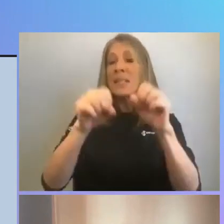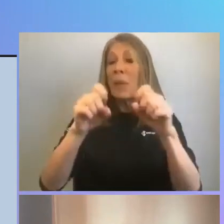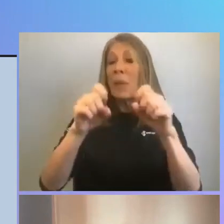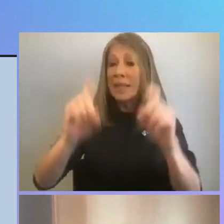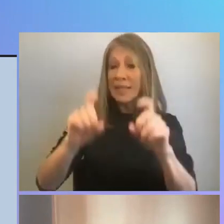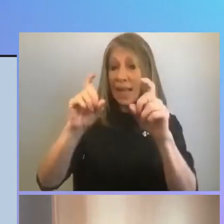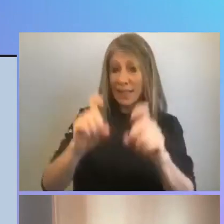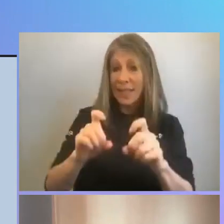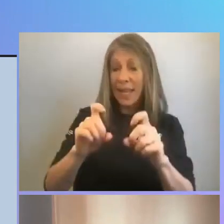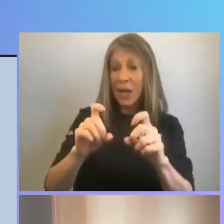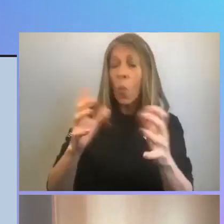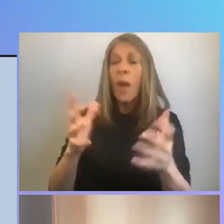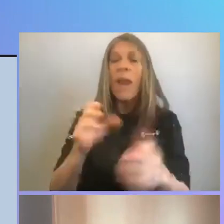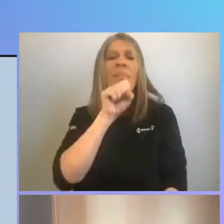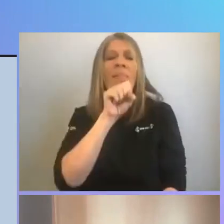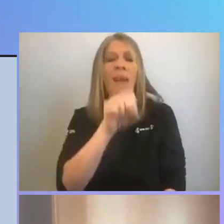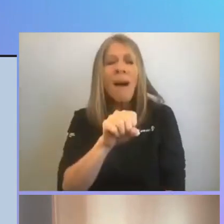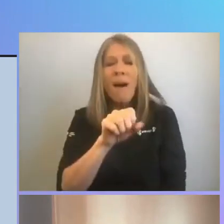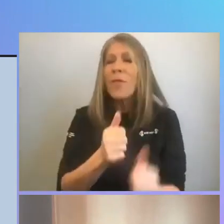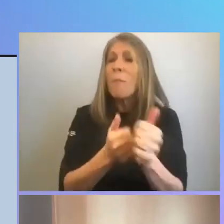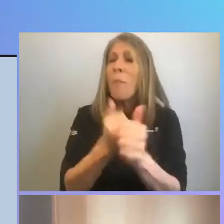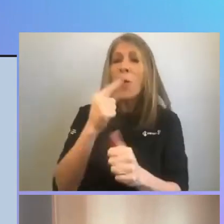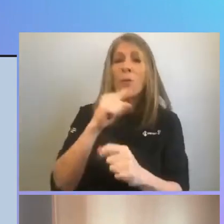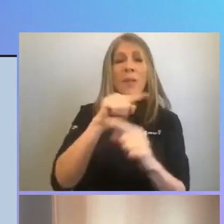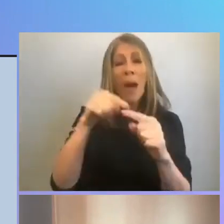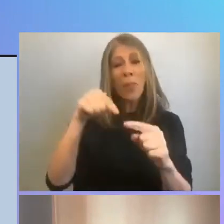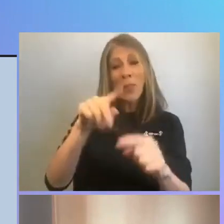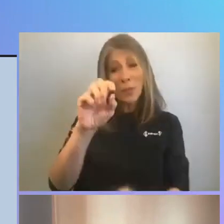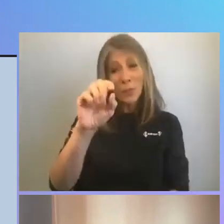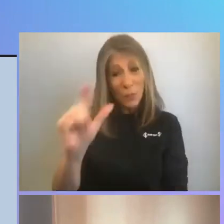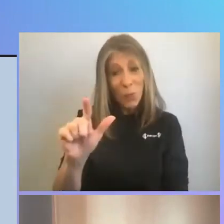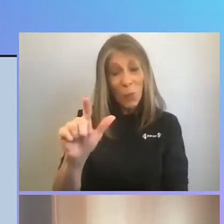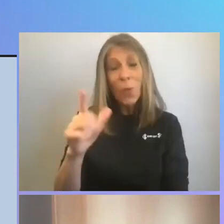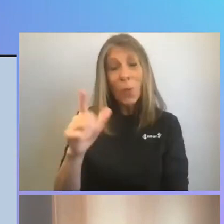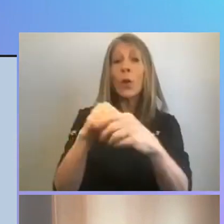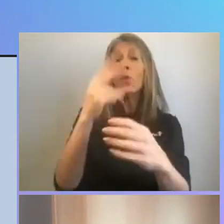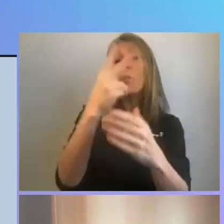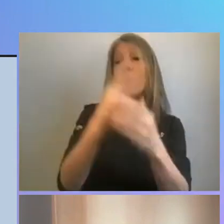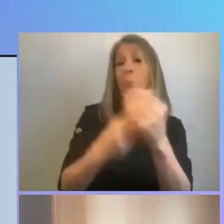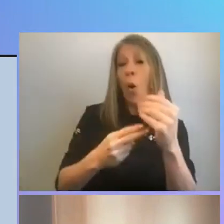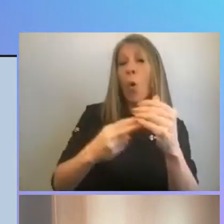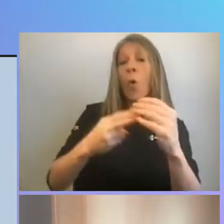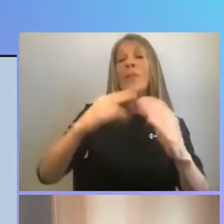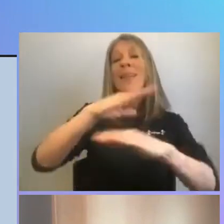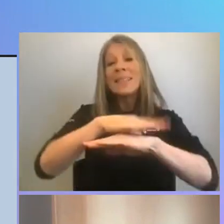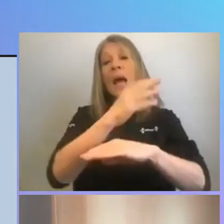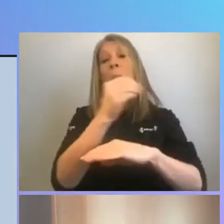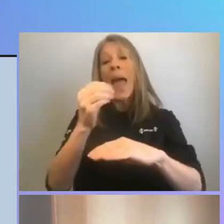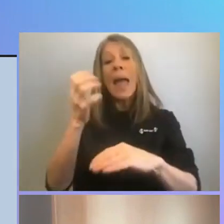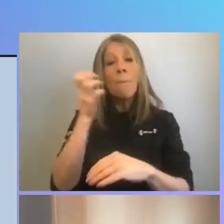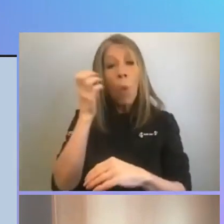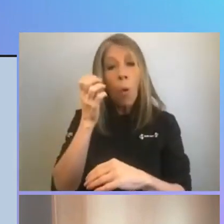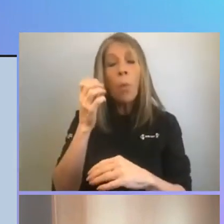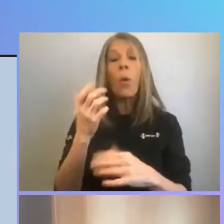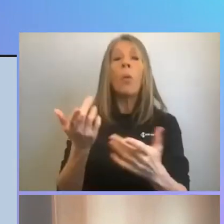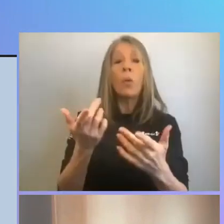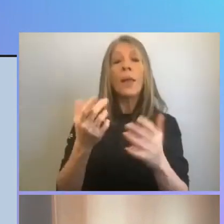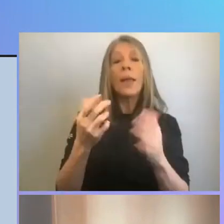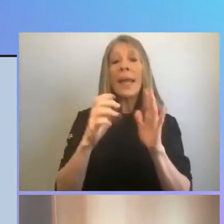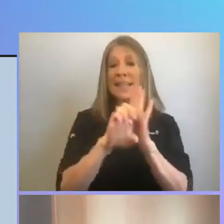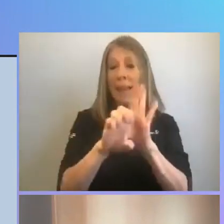I love the most about this tool is that it includes both desktop